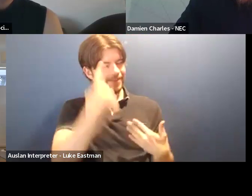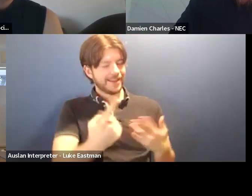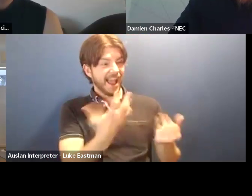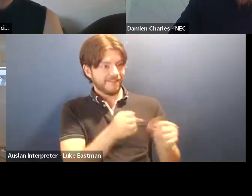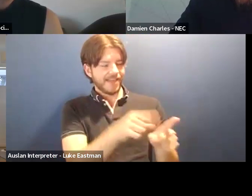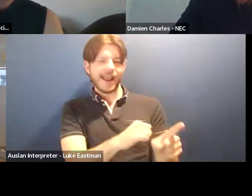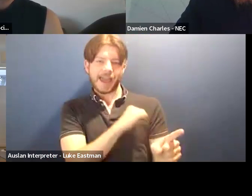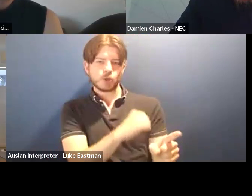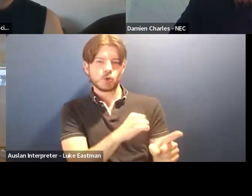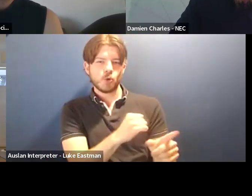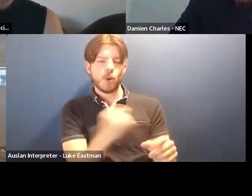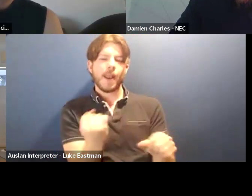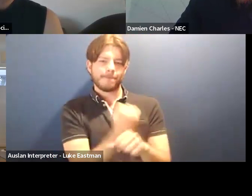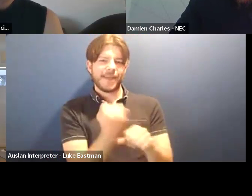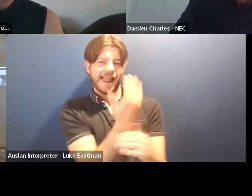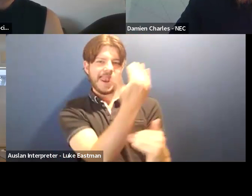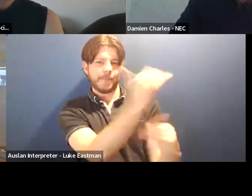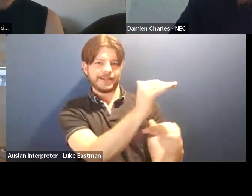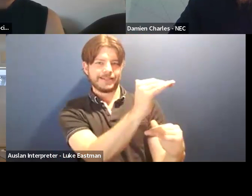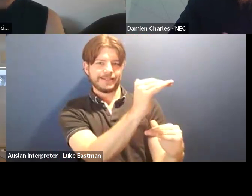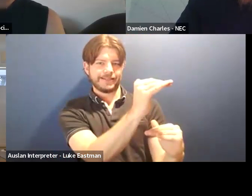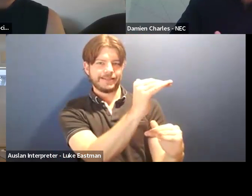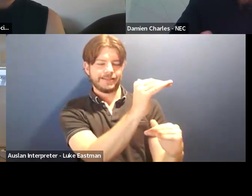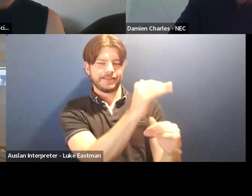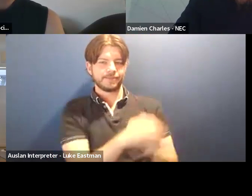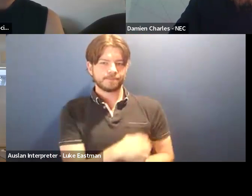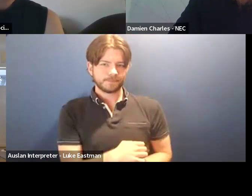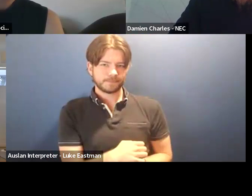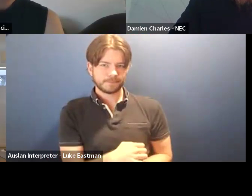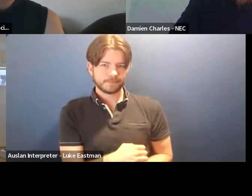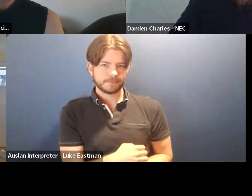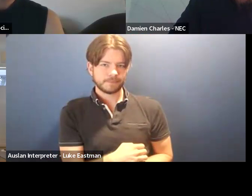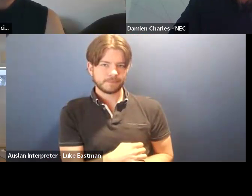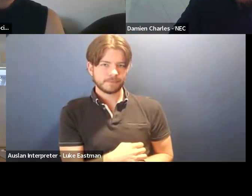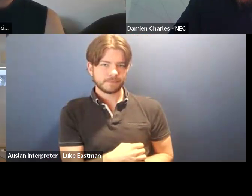ceiling and so if we you know have